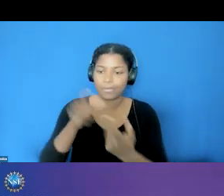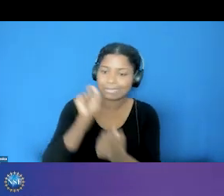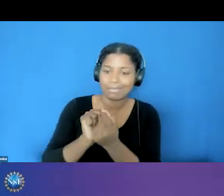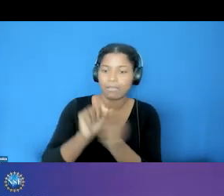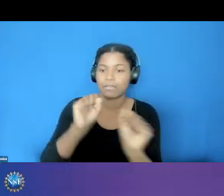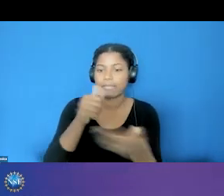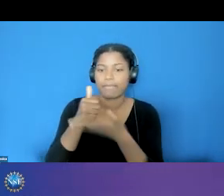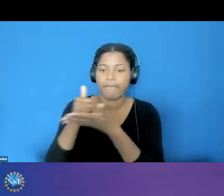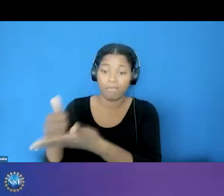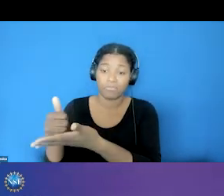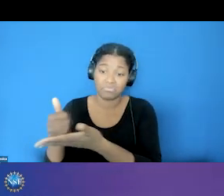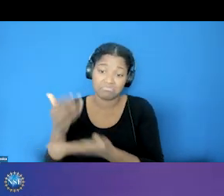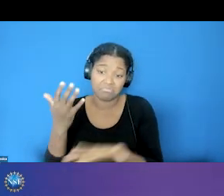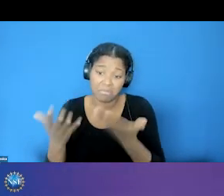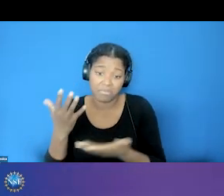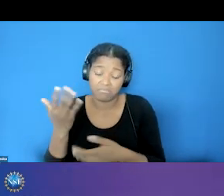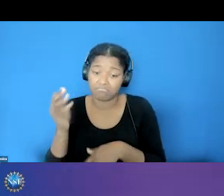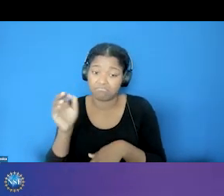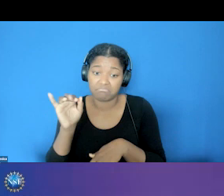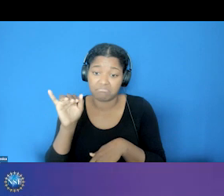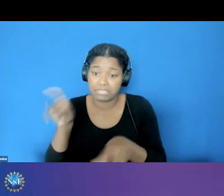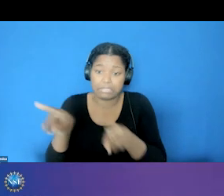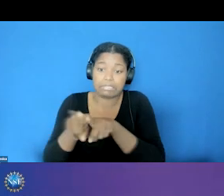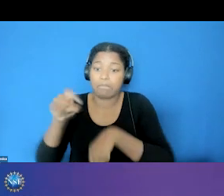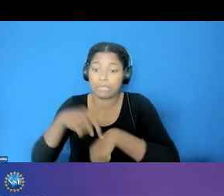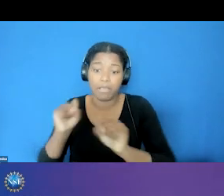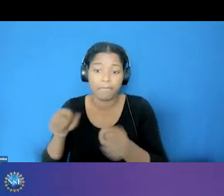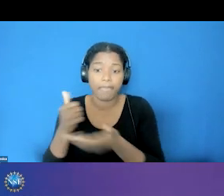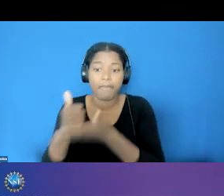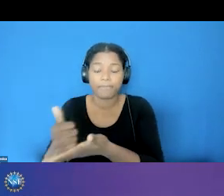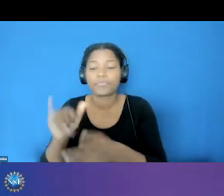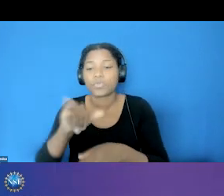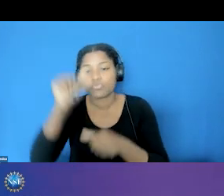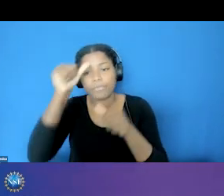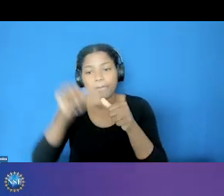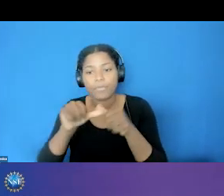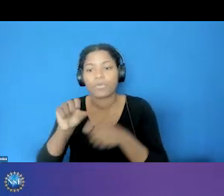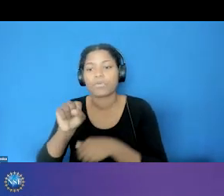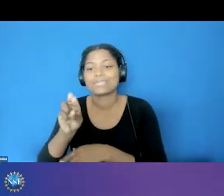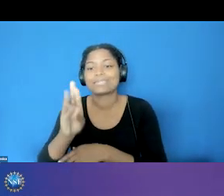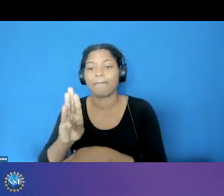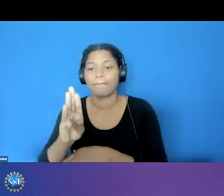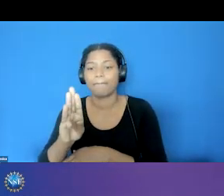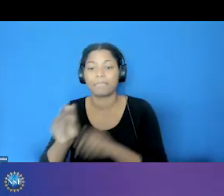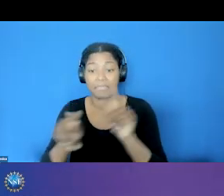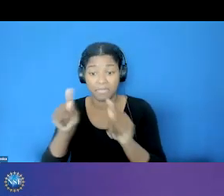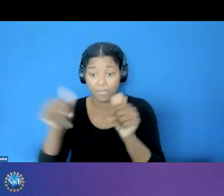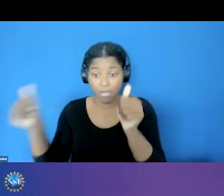And they'll be able to help you probably right on the spot. Okay? So remember to submit your sub-recipient information to FSRS,